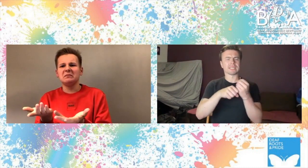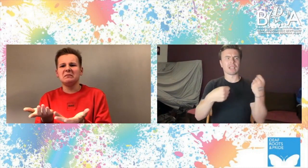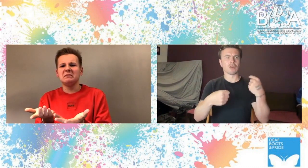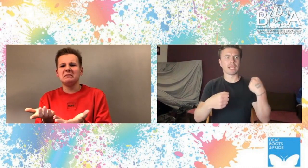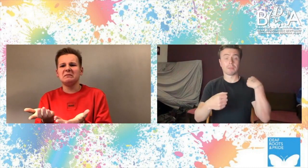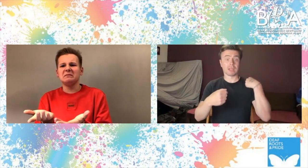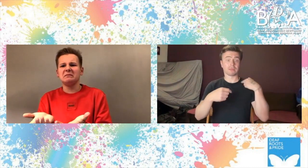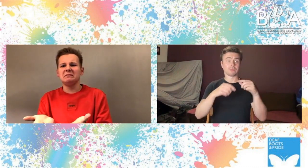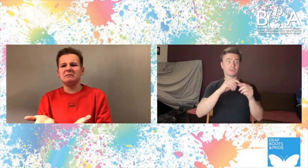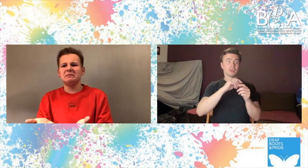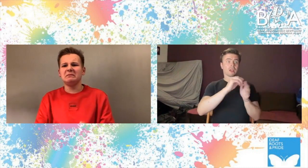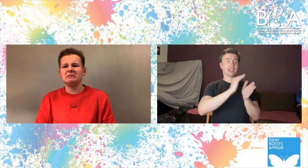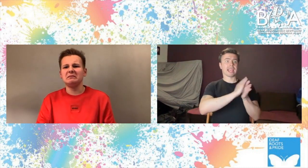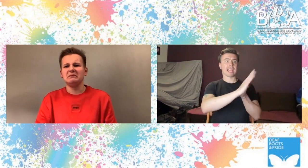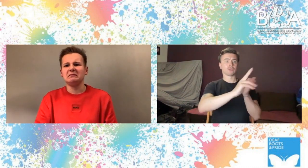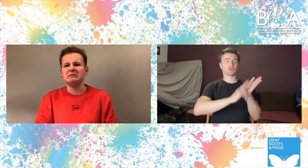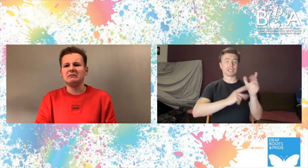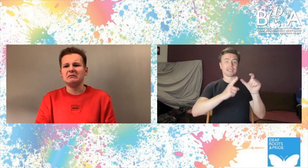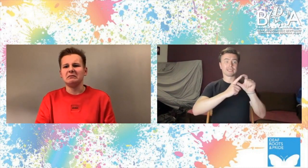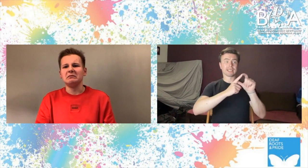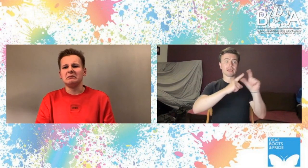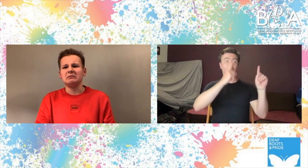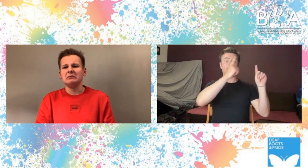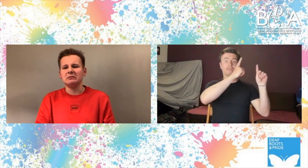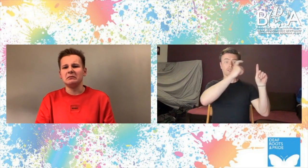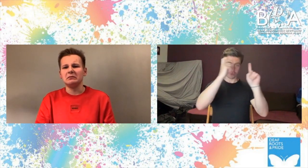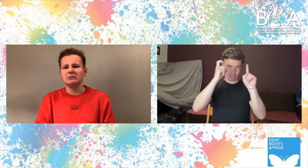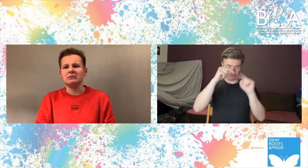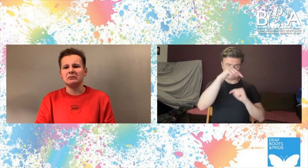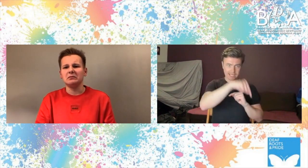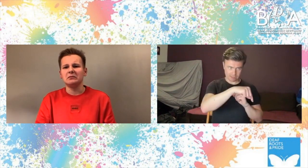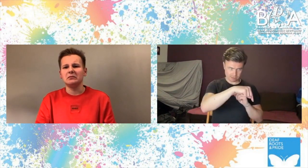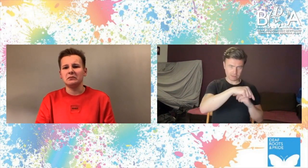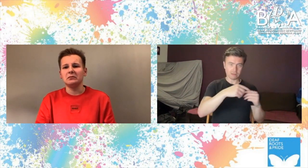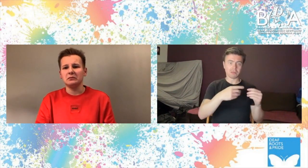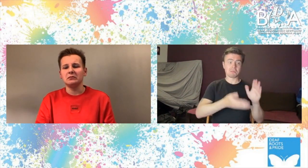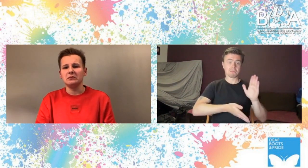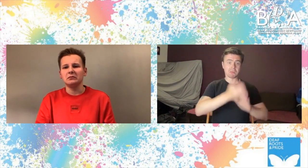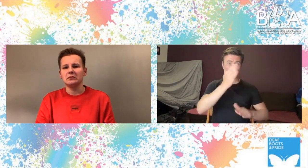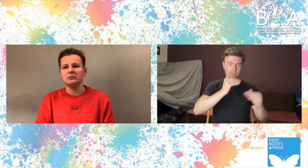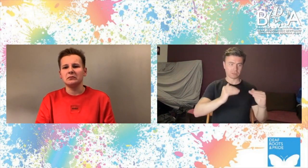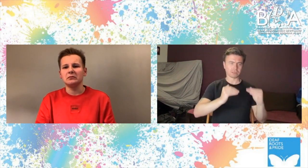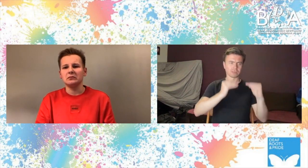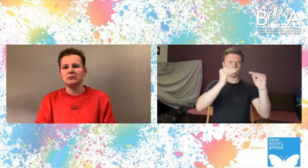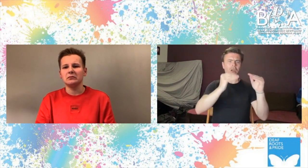I started off with the HND which was in photography. When I passed that